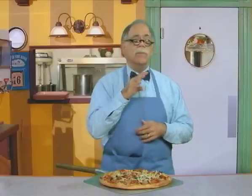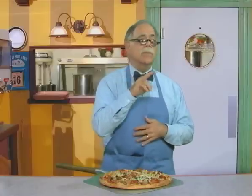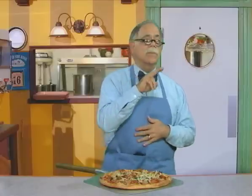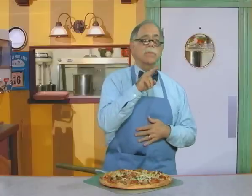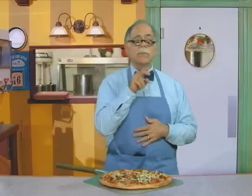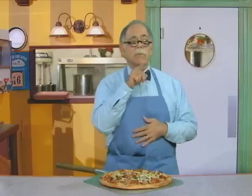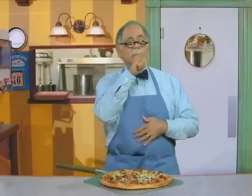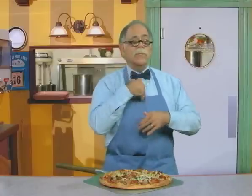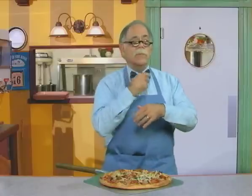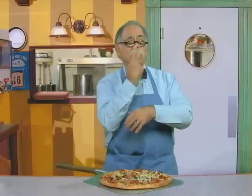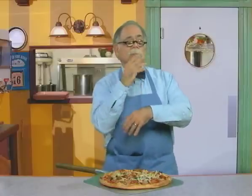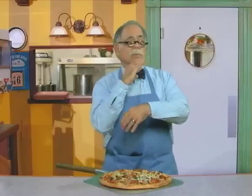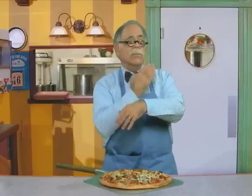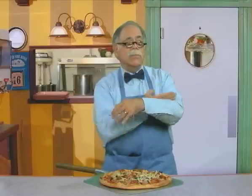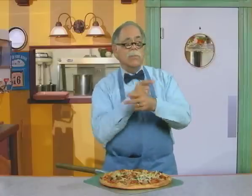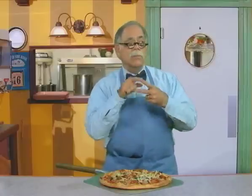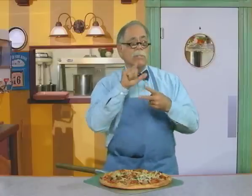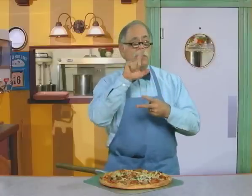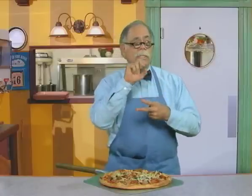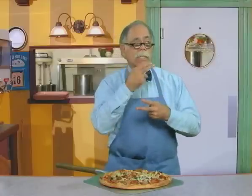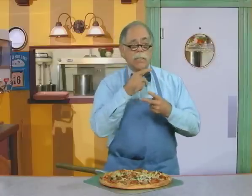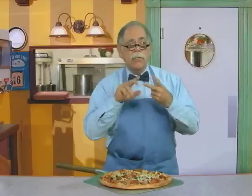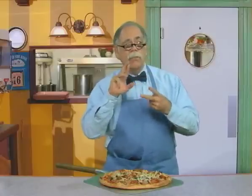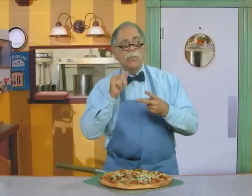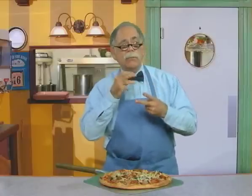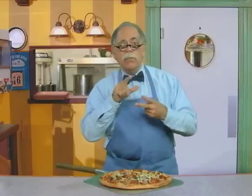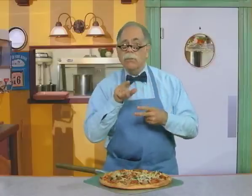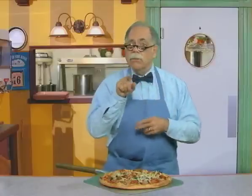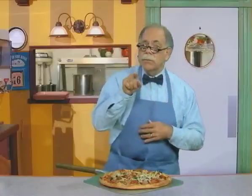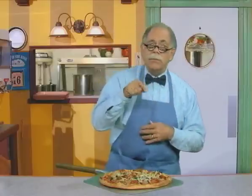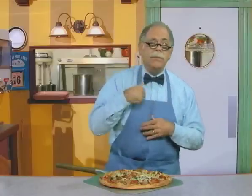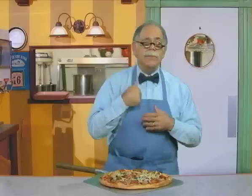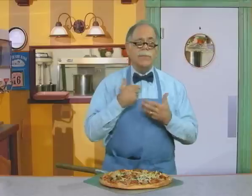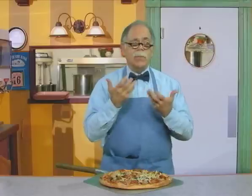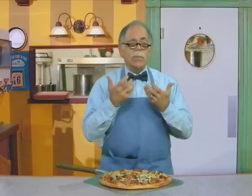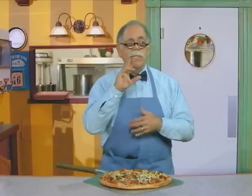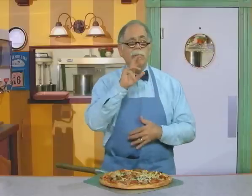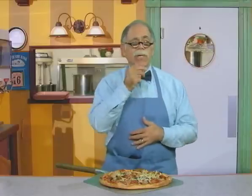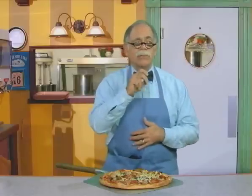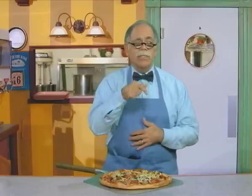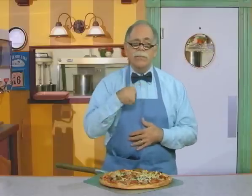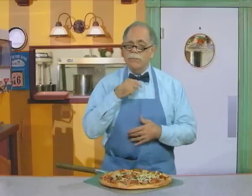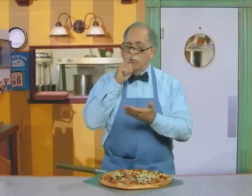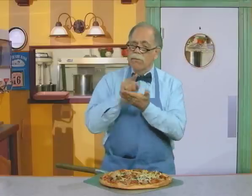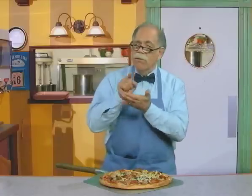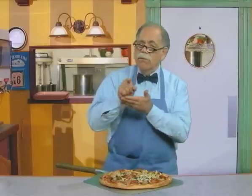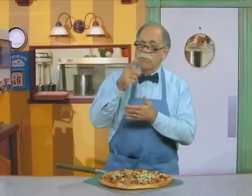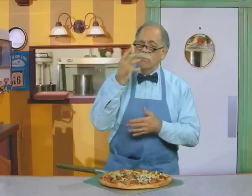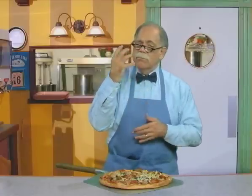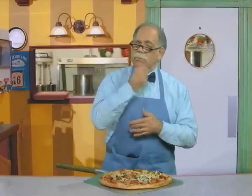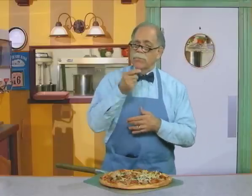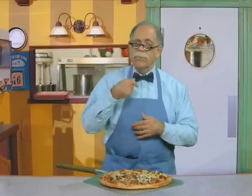JACOB SAID, "YOU HAVE TWO DAUGHTERS, LEAH AND RACHEL. I WANT RACHEL. I LOVE HER, AND SHE'S BEAUTIFUL.